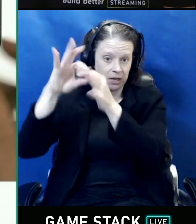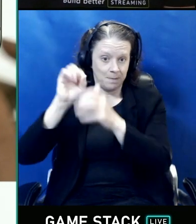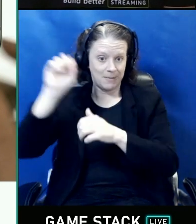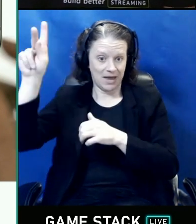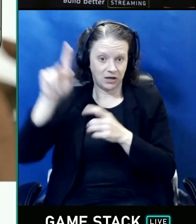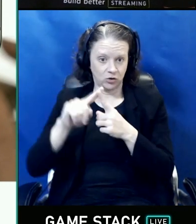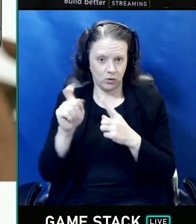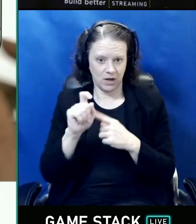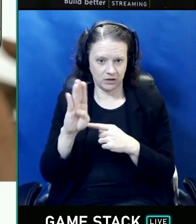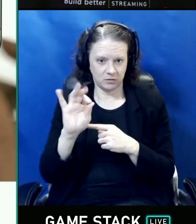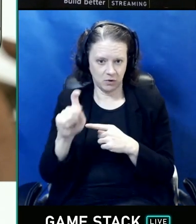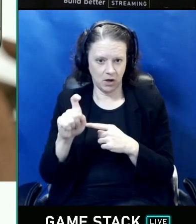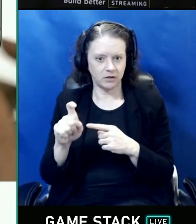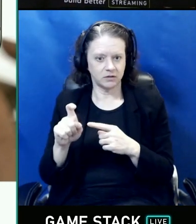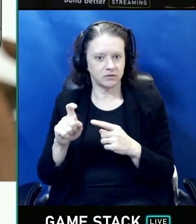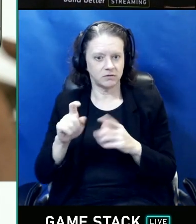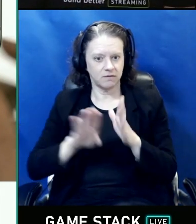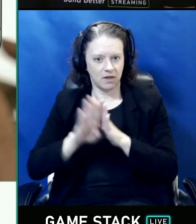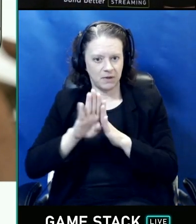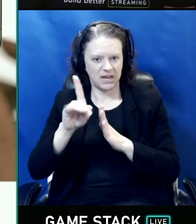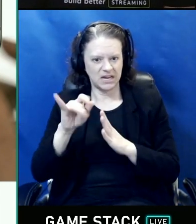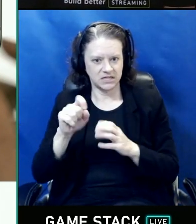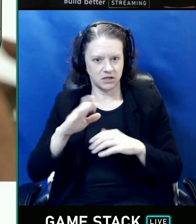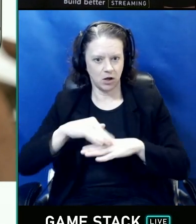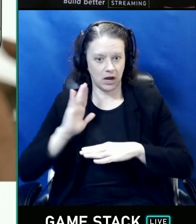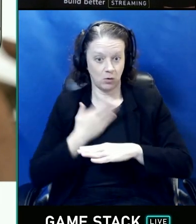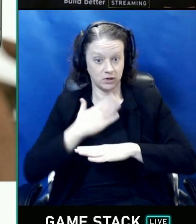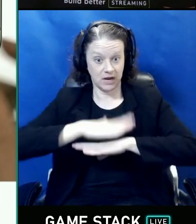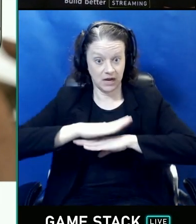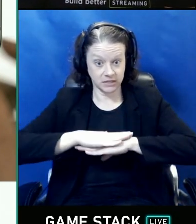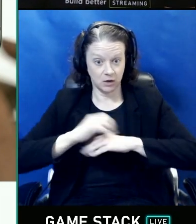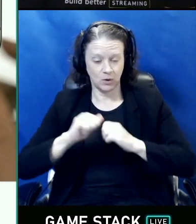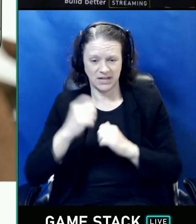see exactly how each change being made performed locally, without